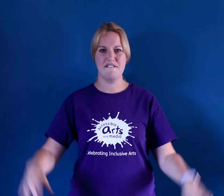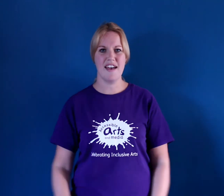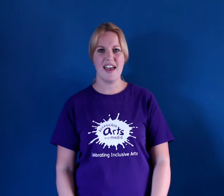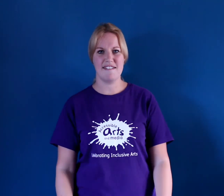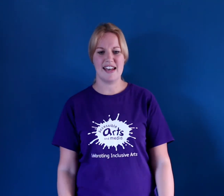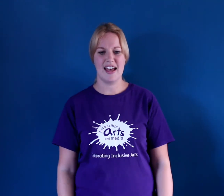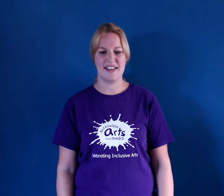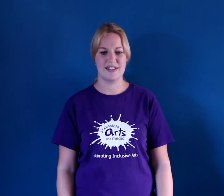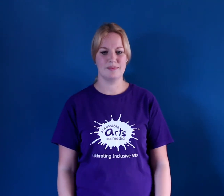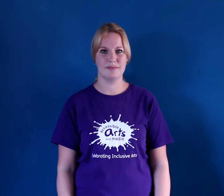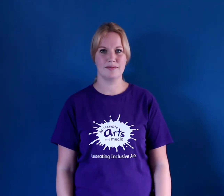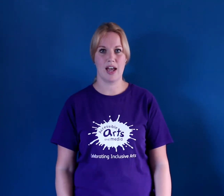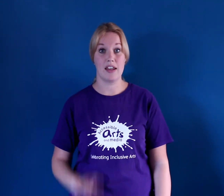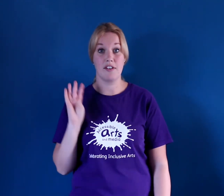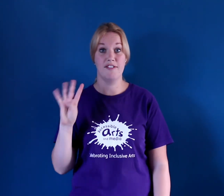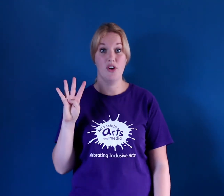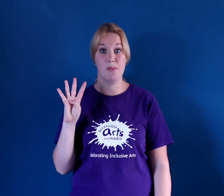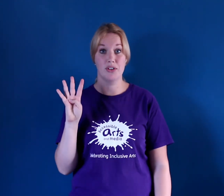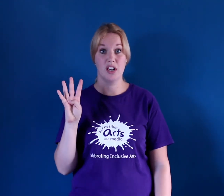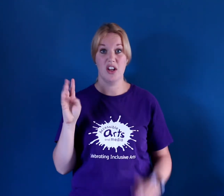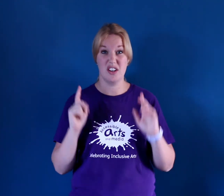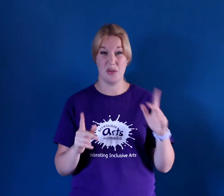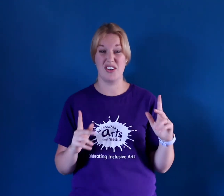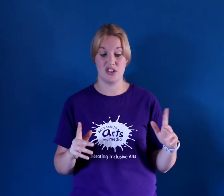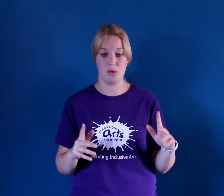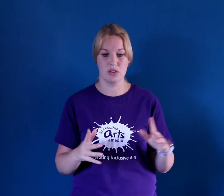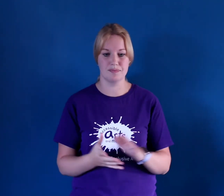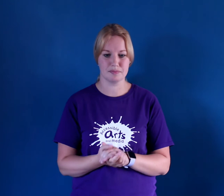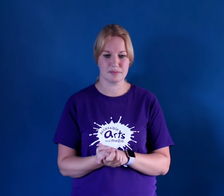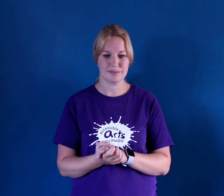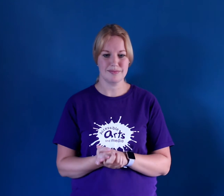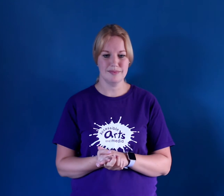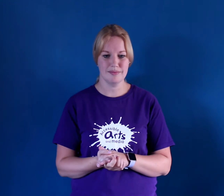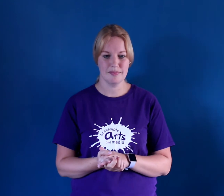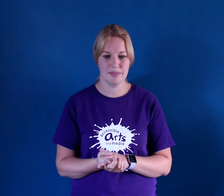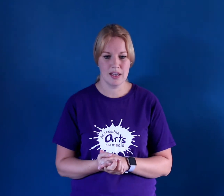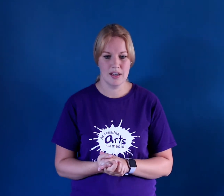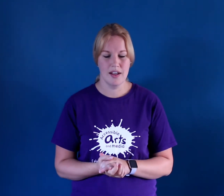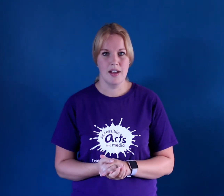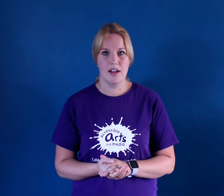Very nice! Ok you’ve got four more to learn, you’re doing so good.